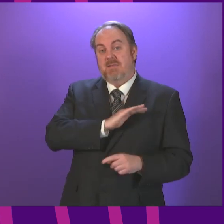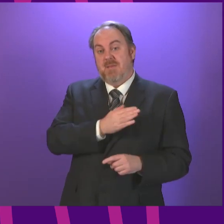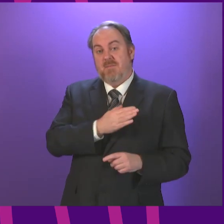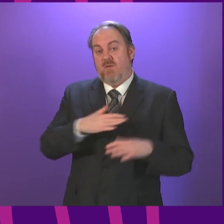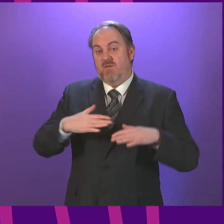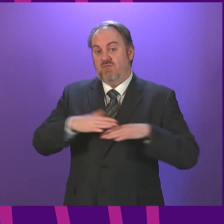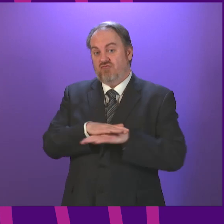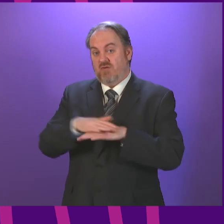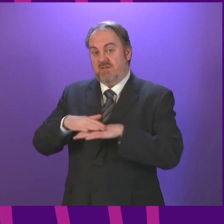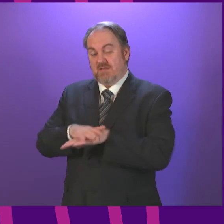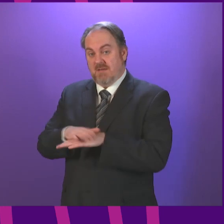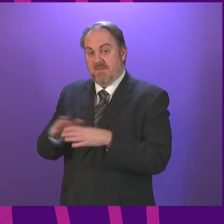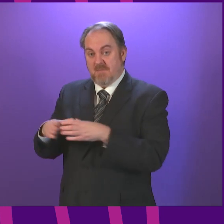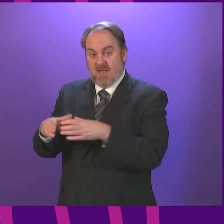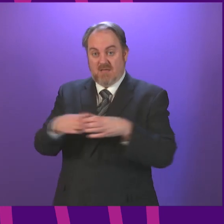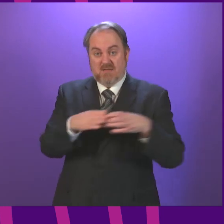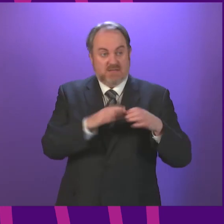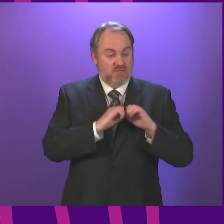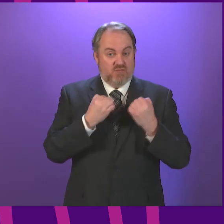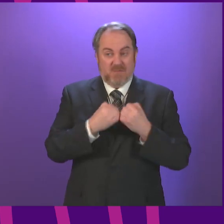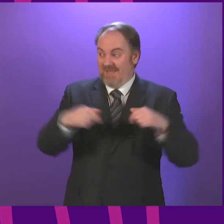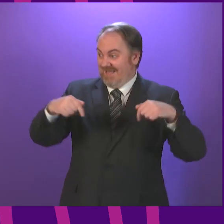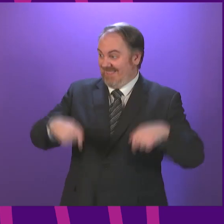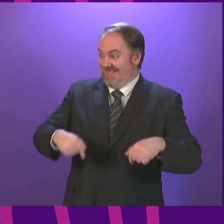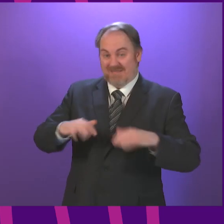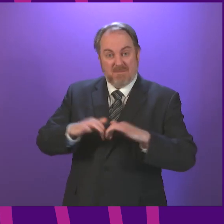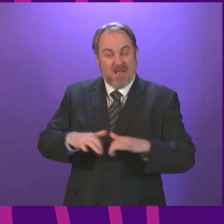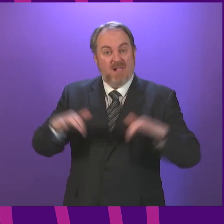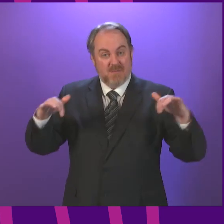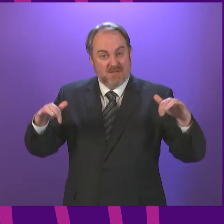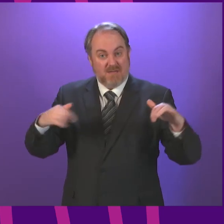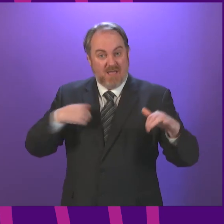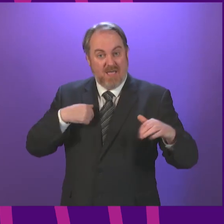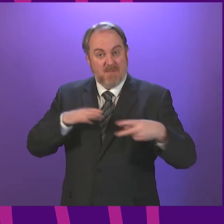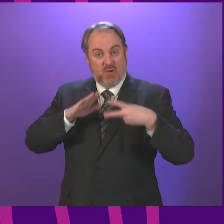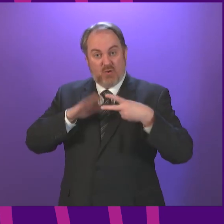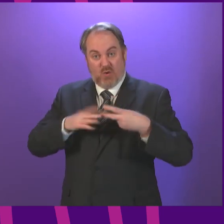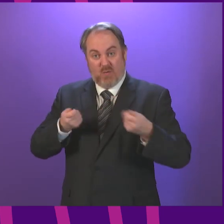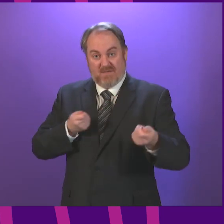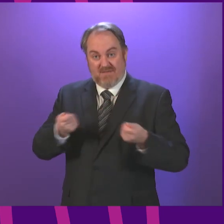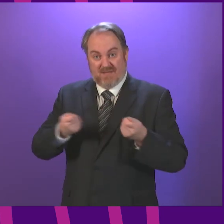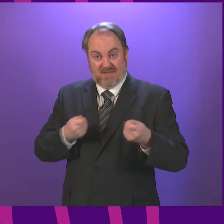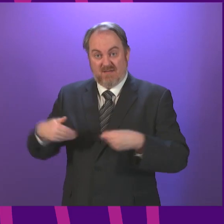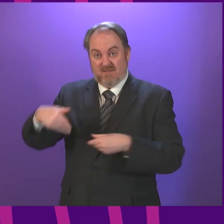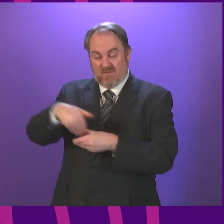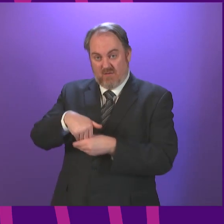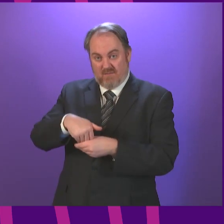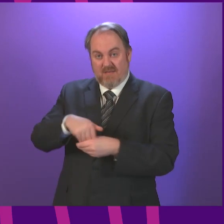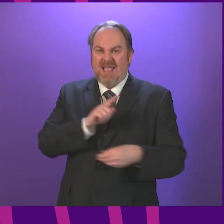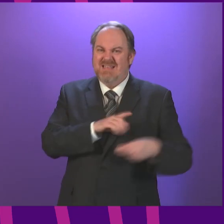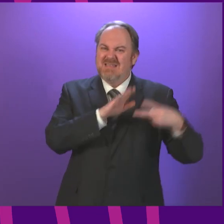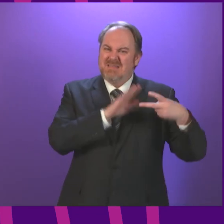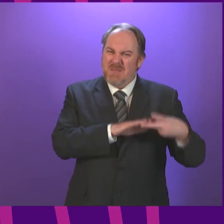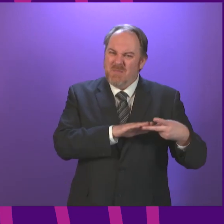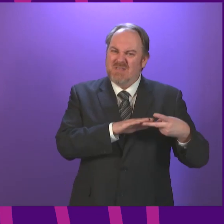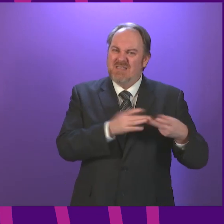group in the Parliament, of which I am a co-convener. He is also a deputy chair of a charity.